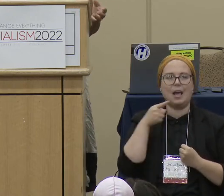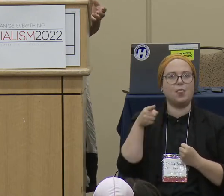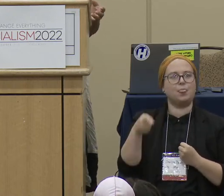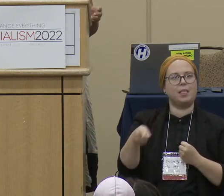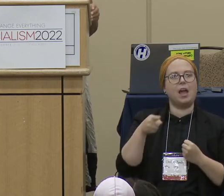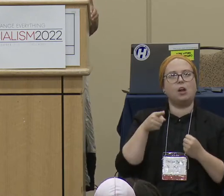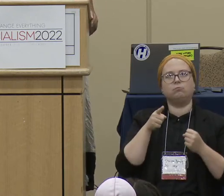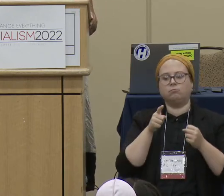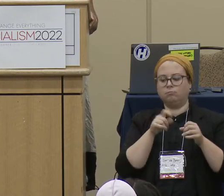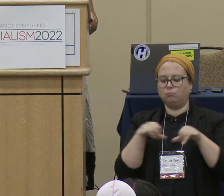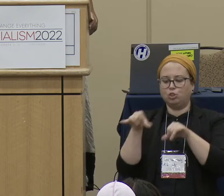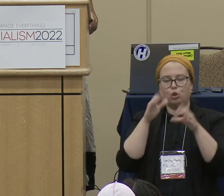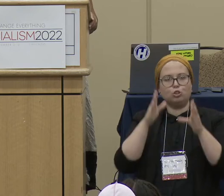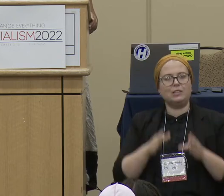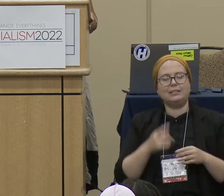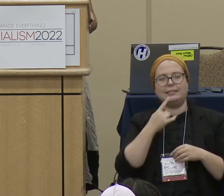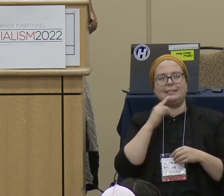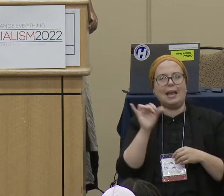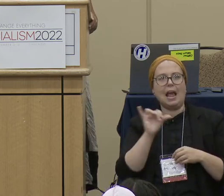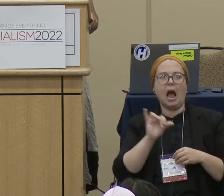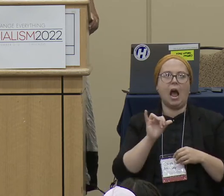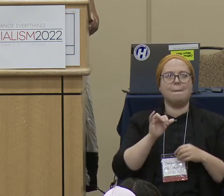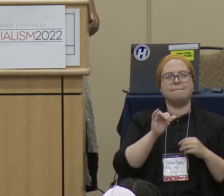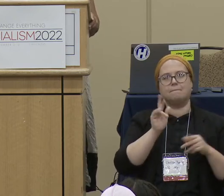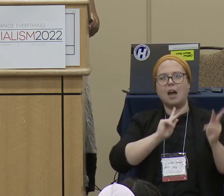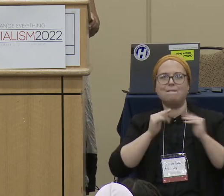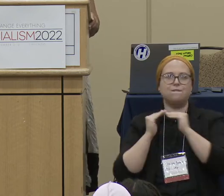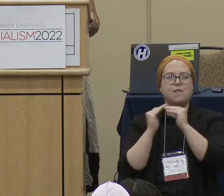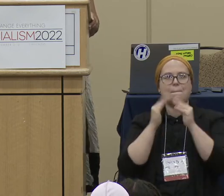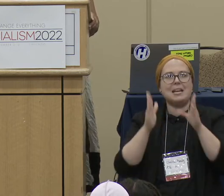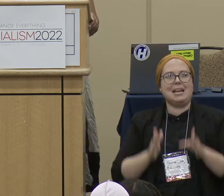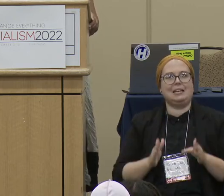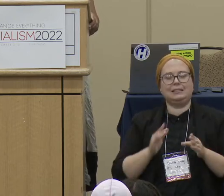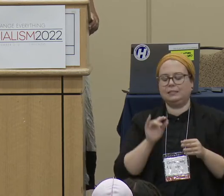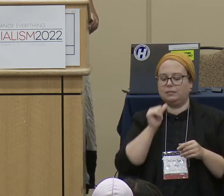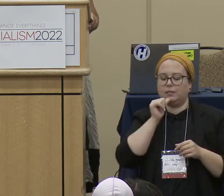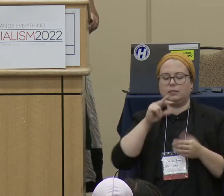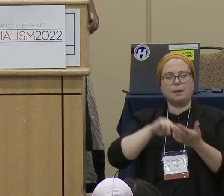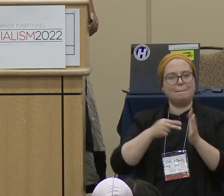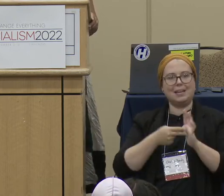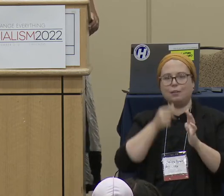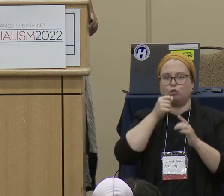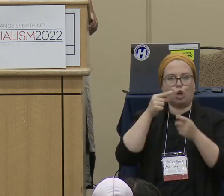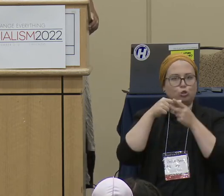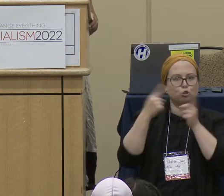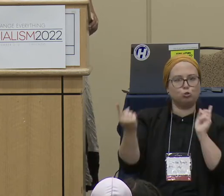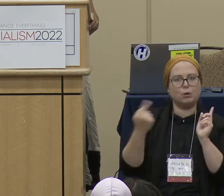people saying that they are socialists. Just like saying I'm a feminist or Black left feminist doesn't mean there's